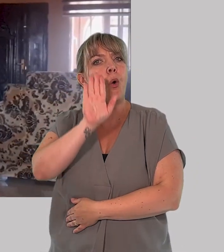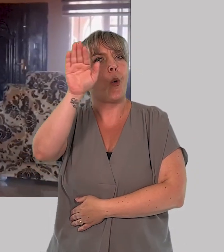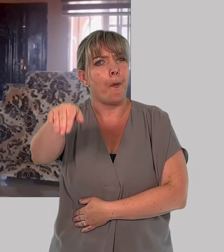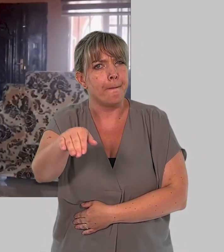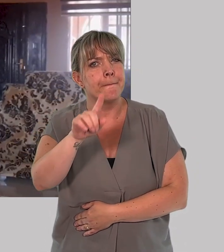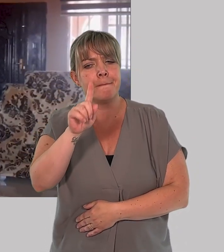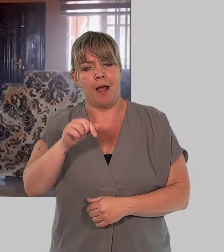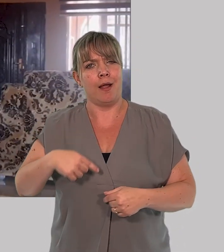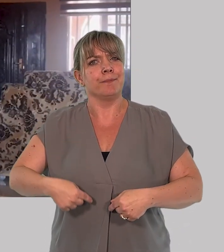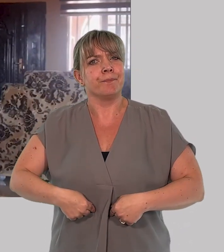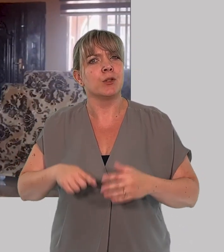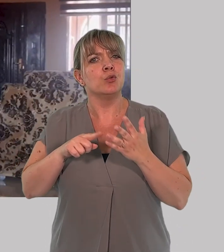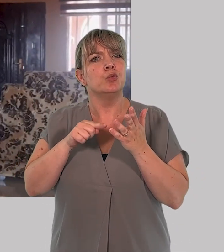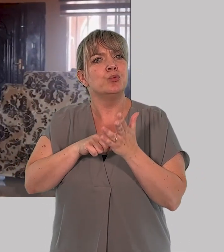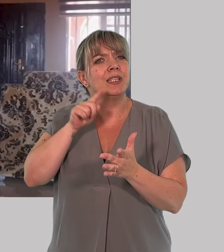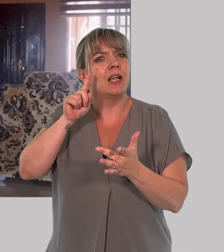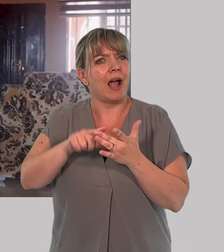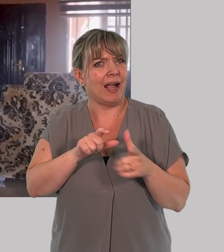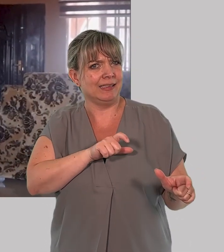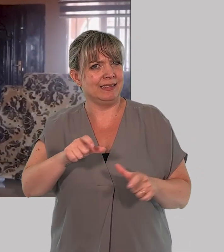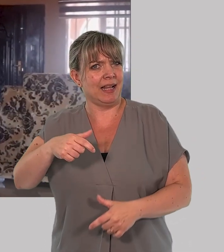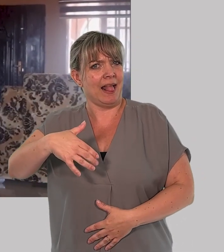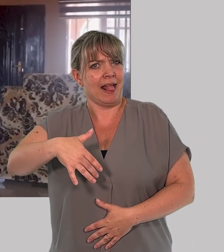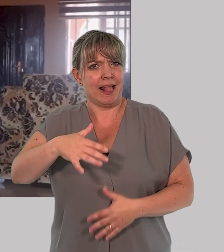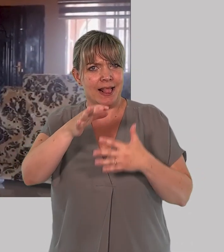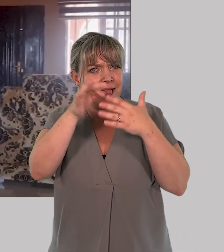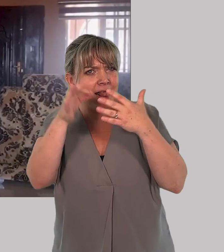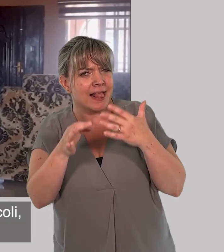and I had to go for another laboratory test,